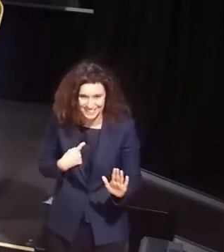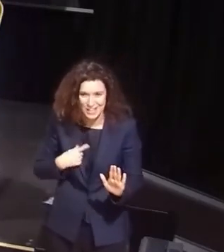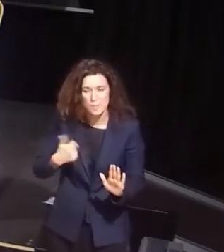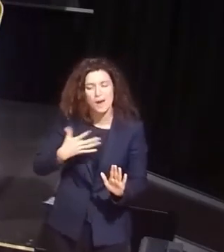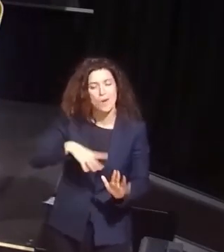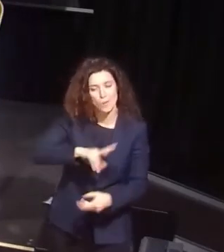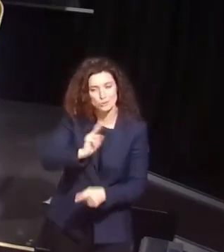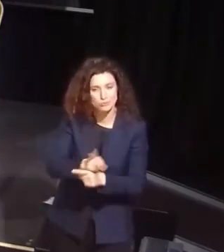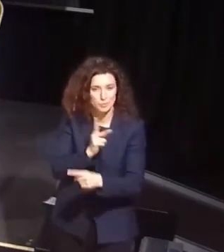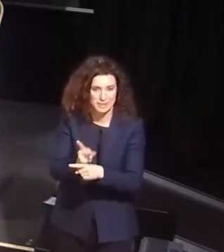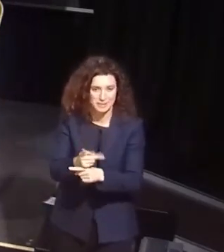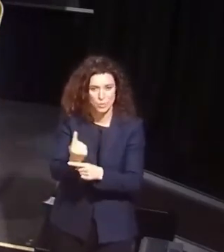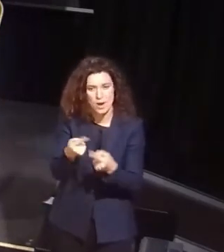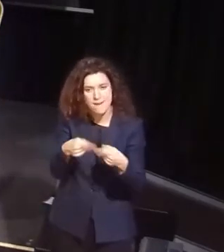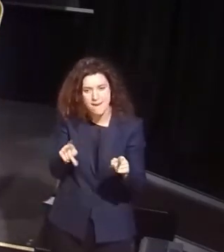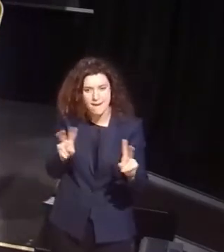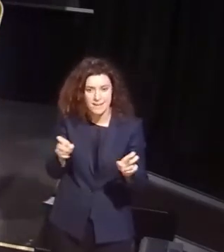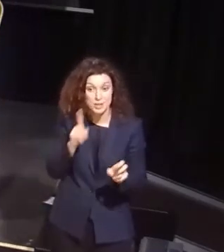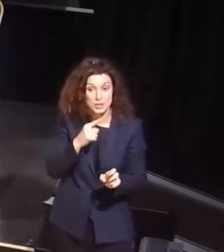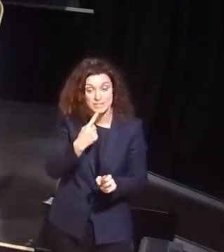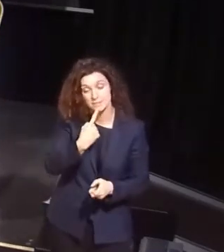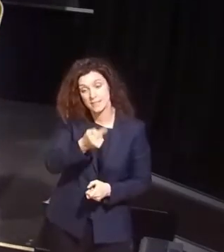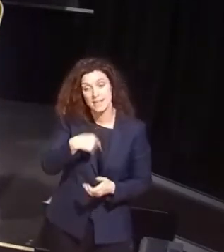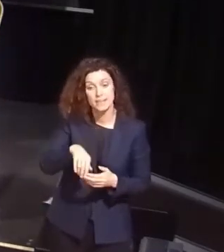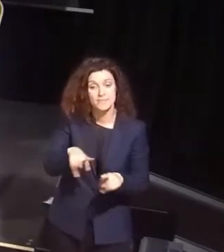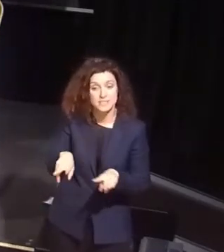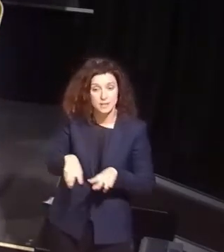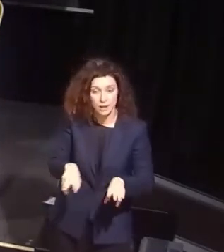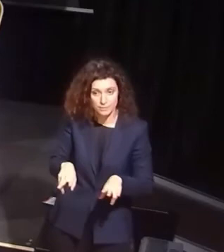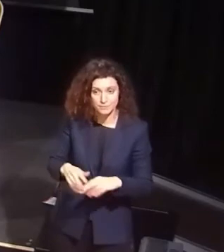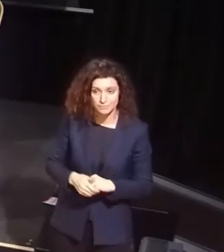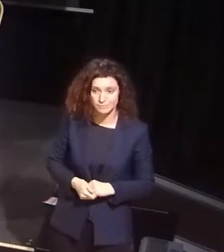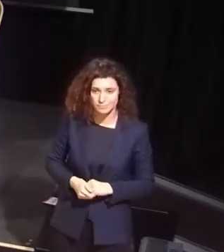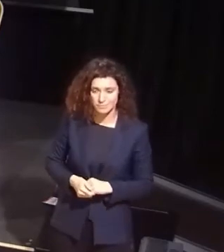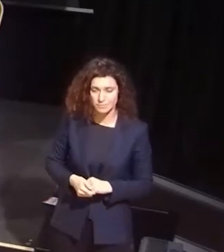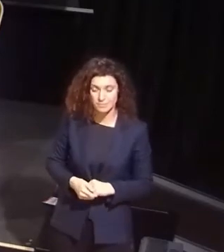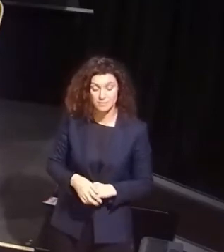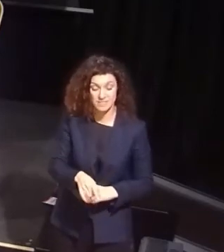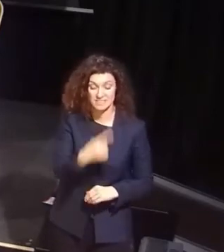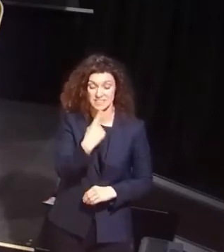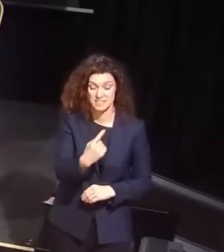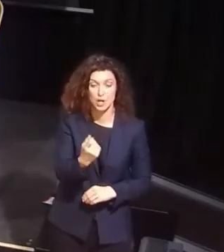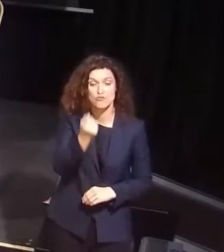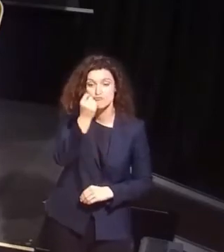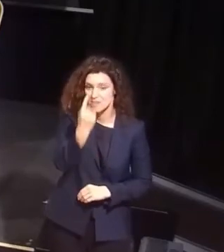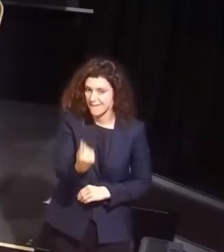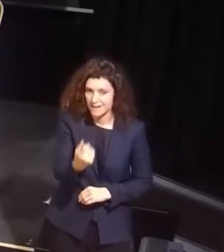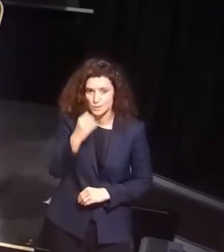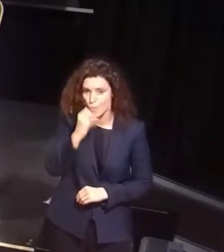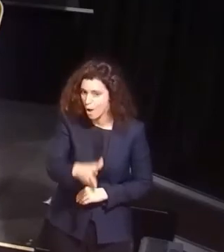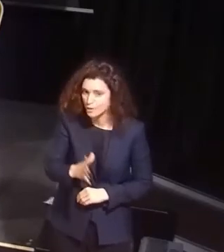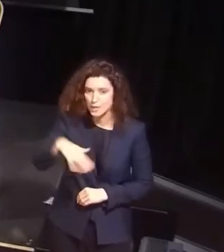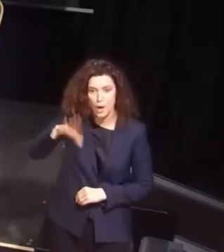is a line that she says in that video. "He's realised now that he's not gonna drive a car when he's older."